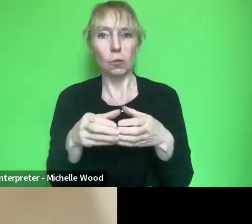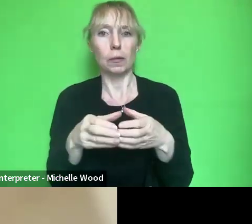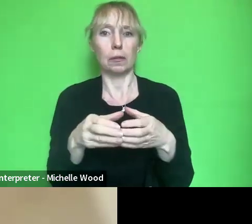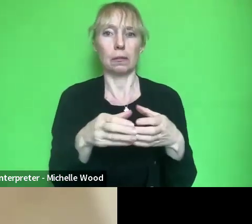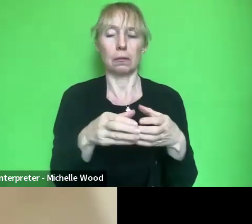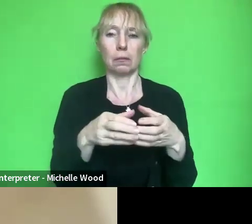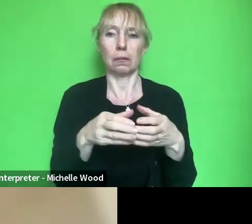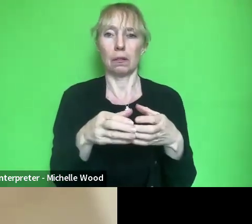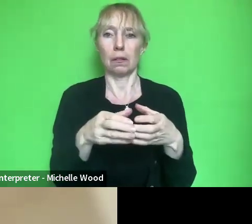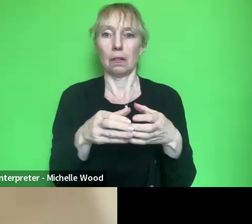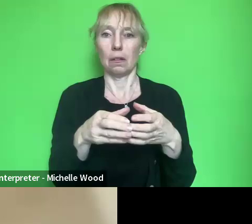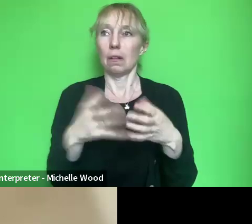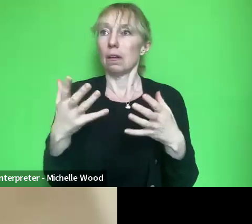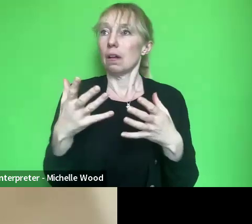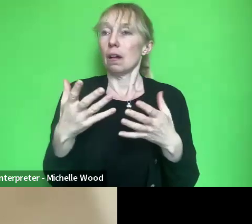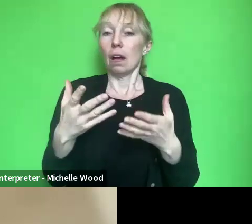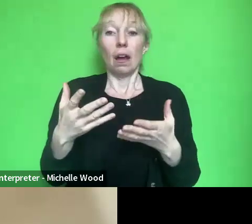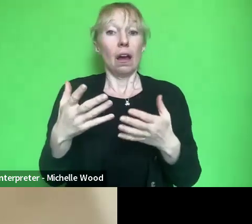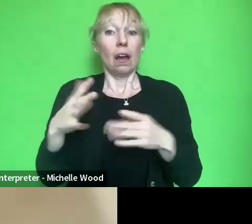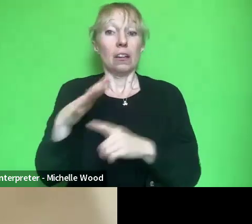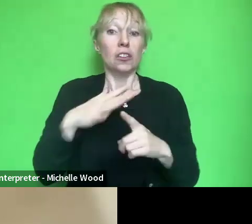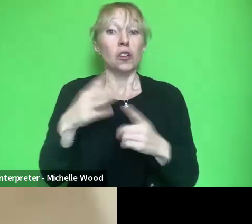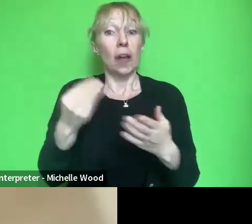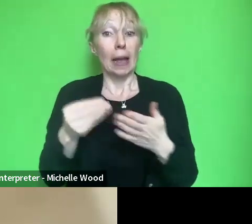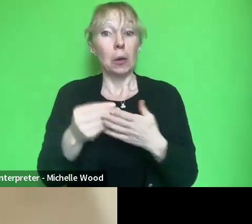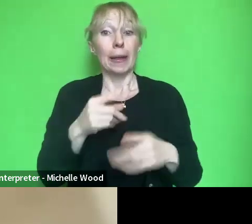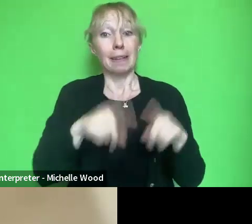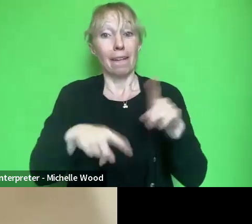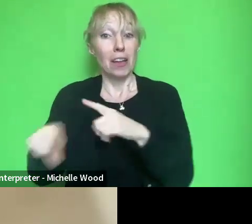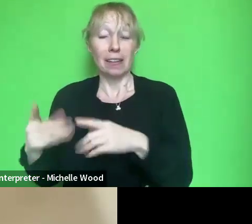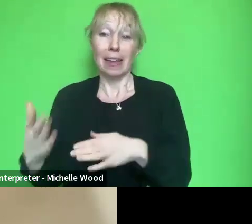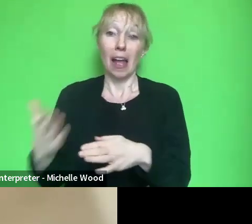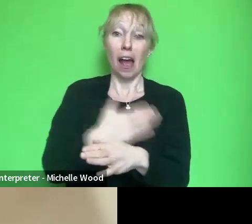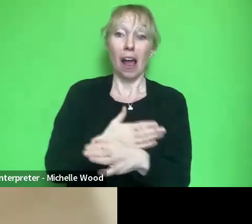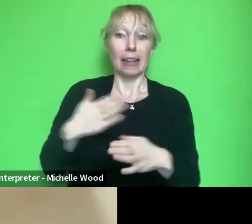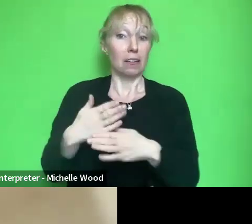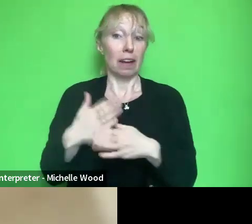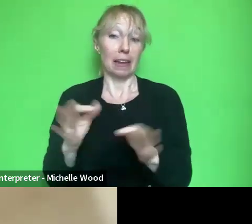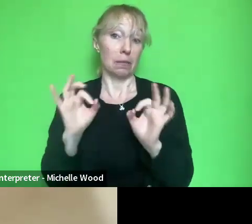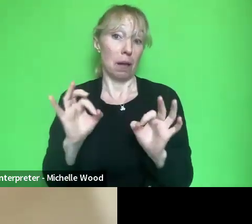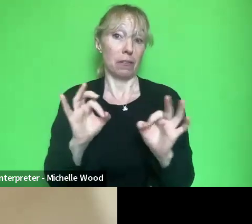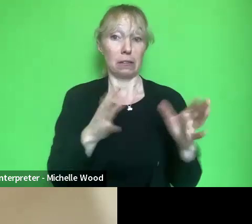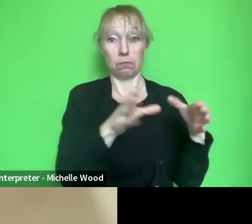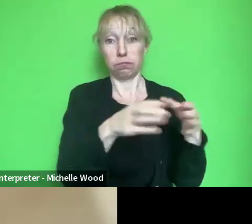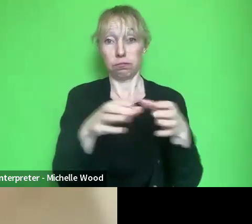socioeconomic diversity, early careers. So there really is something for everybody. And so as you can imagine,